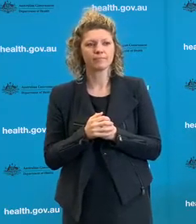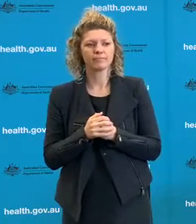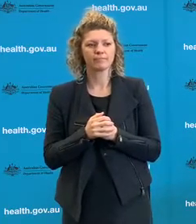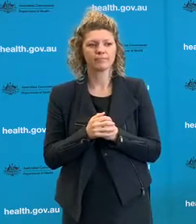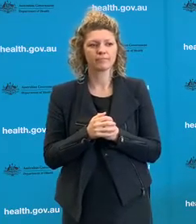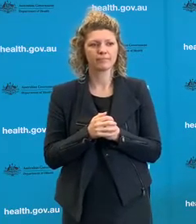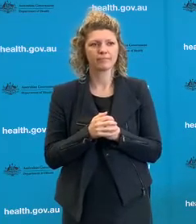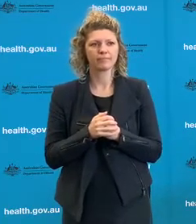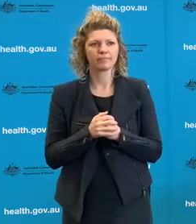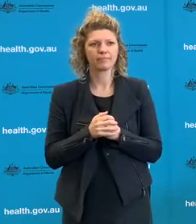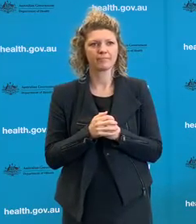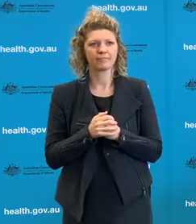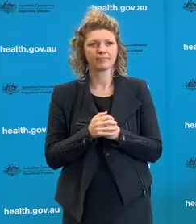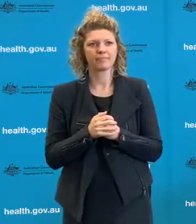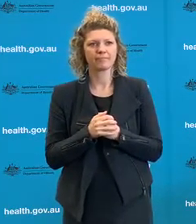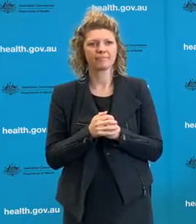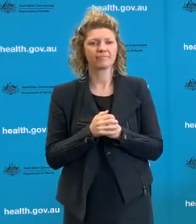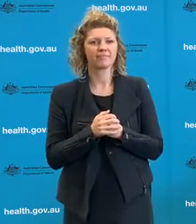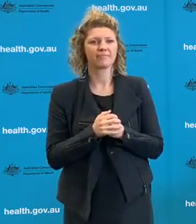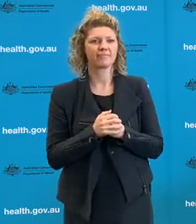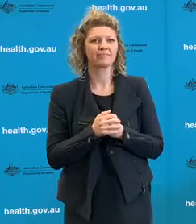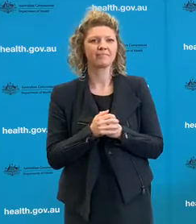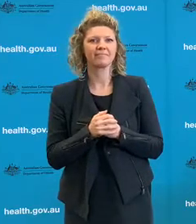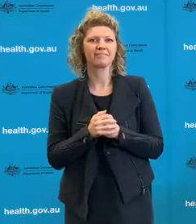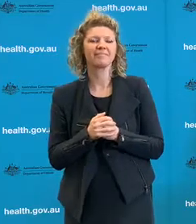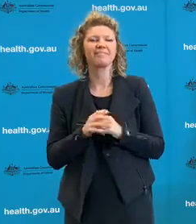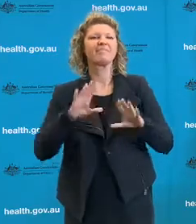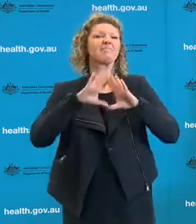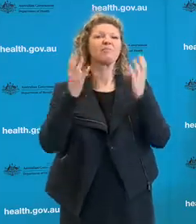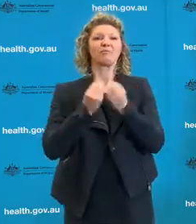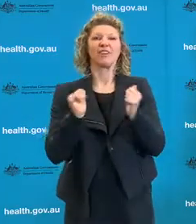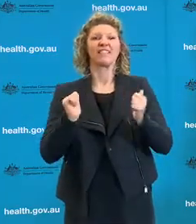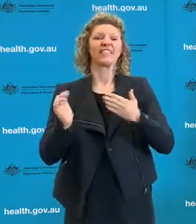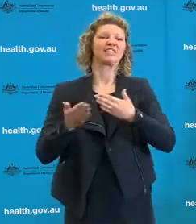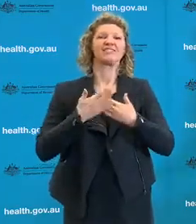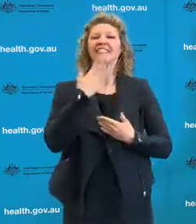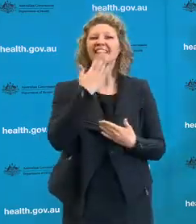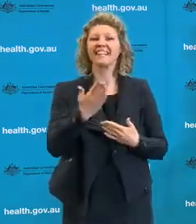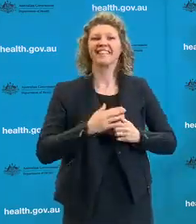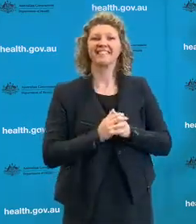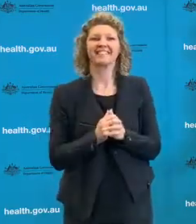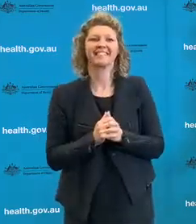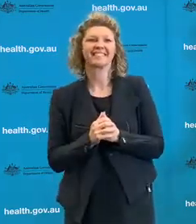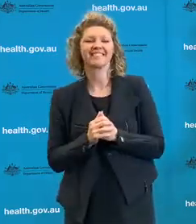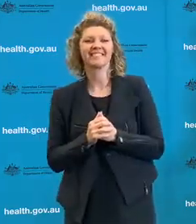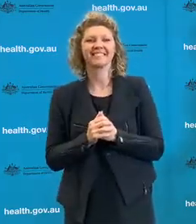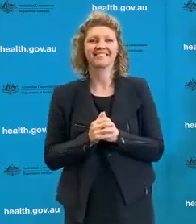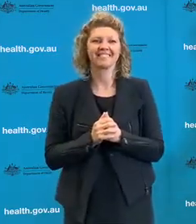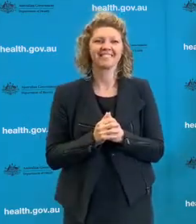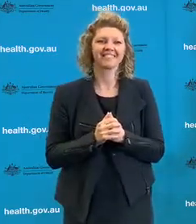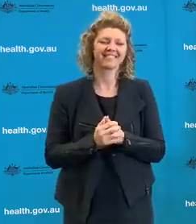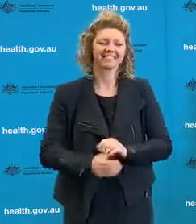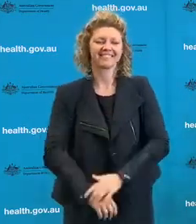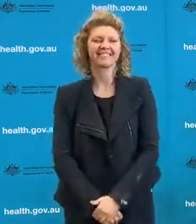OK. Great. Thanks very much. Cheers. No more questions. Thank you.